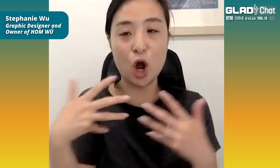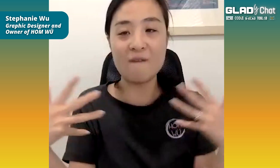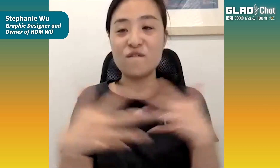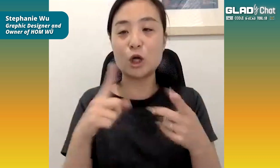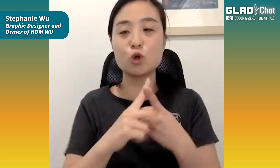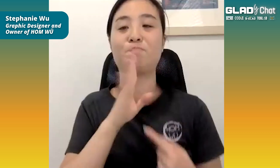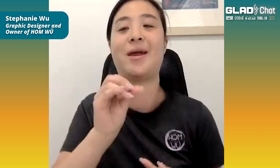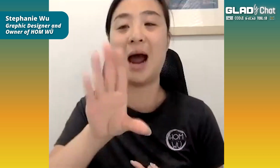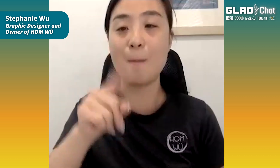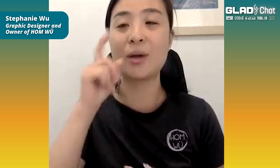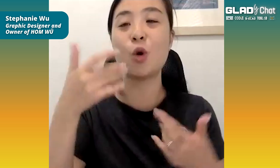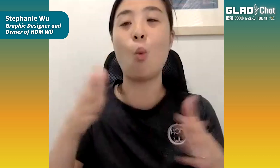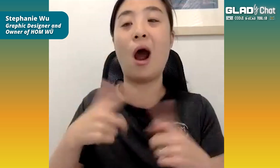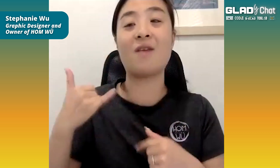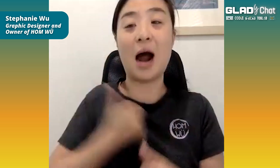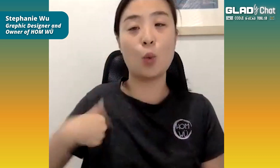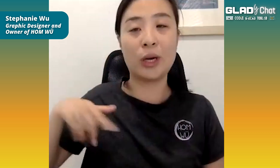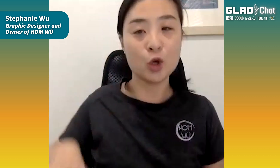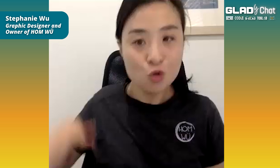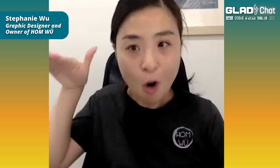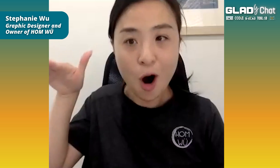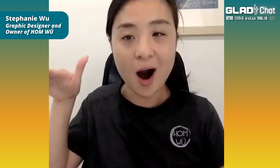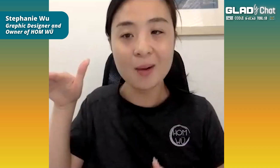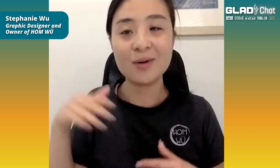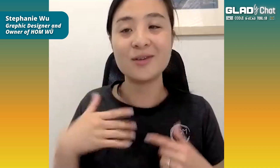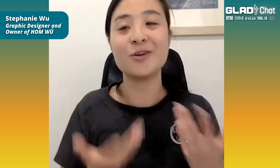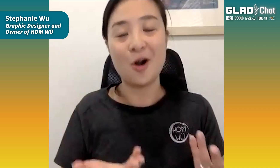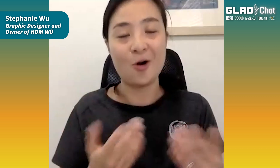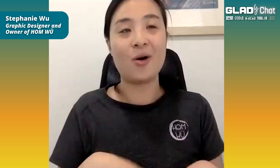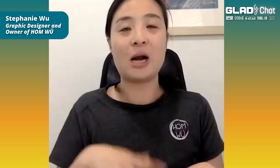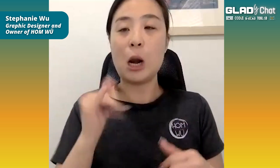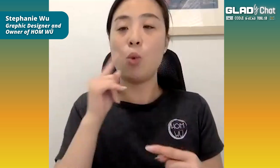they’re afraid, based on how we were raised [to be private with our emotions].